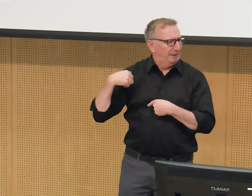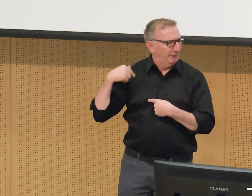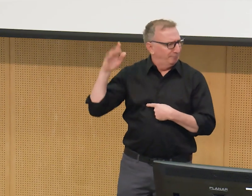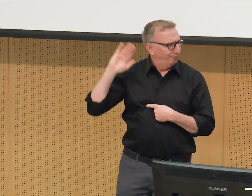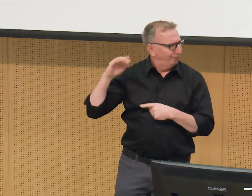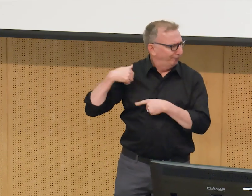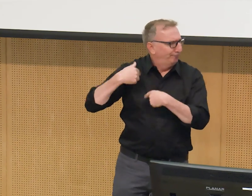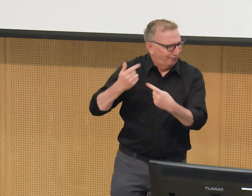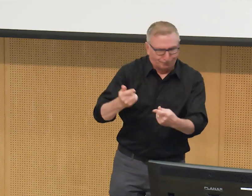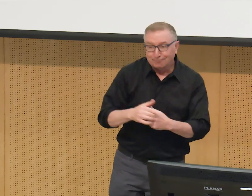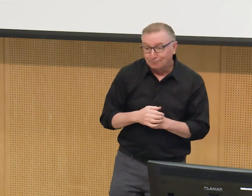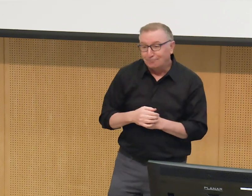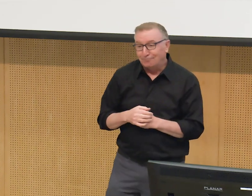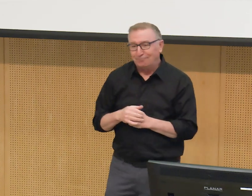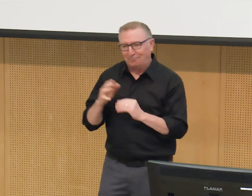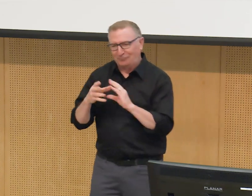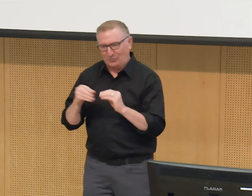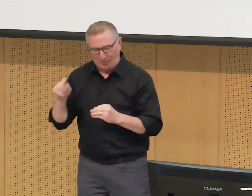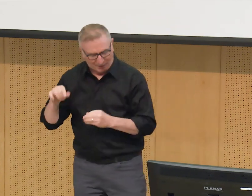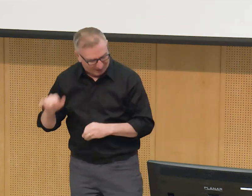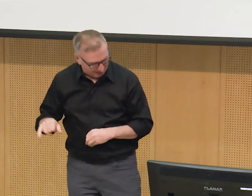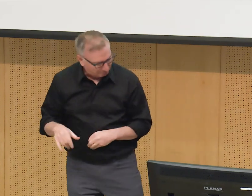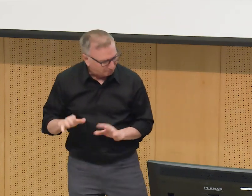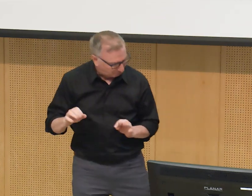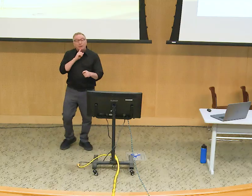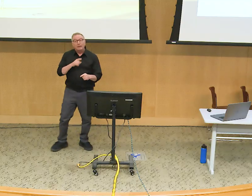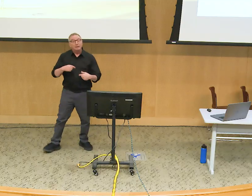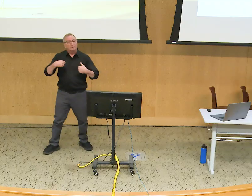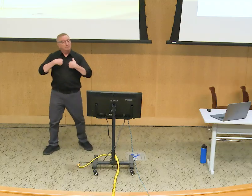and what influenced me thus far in my career and life.